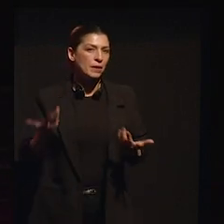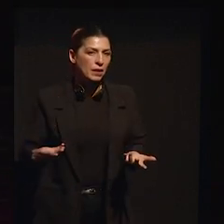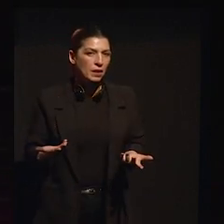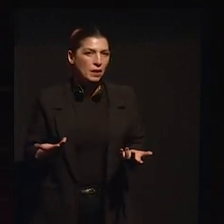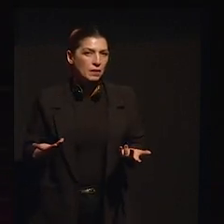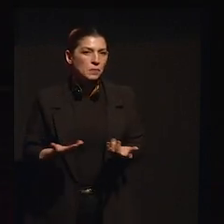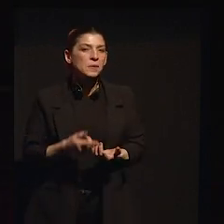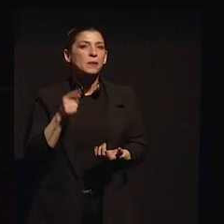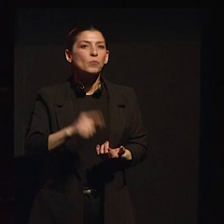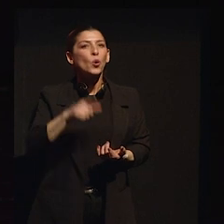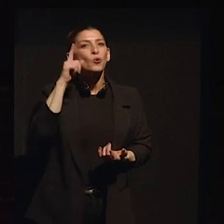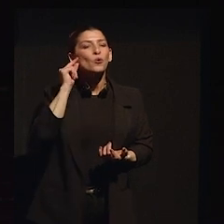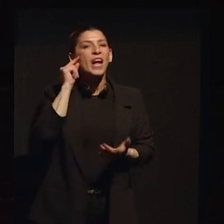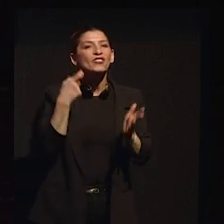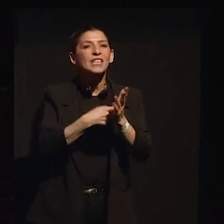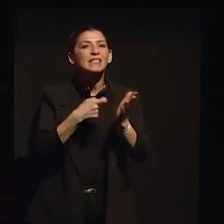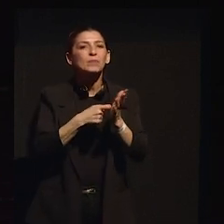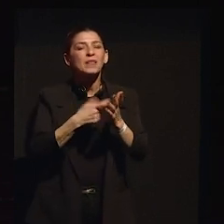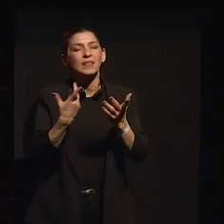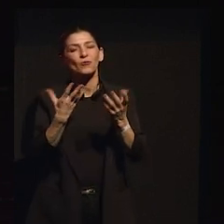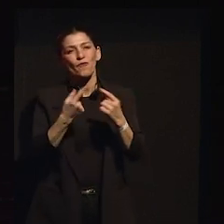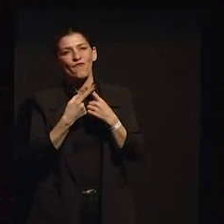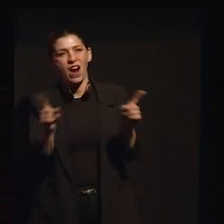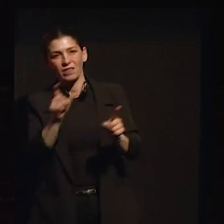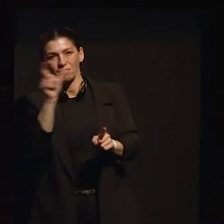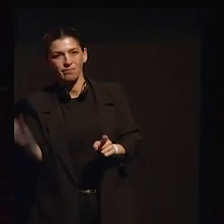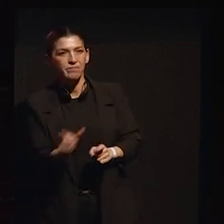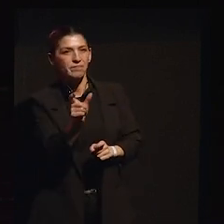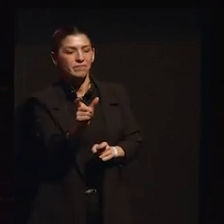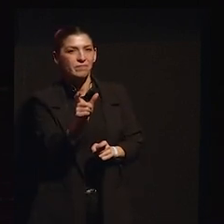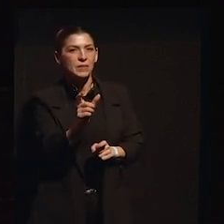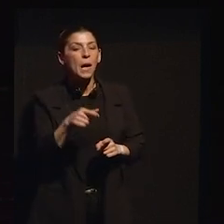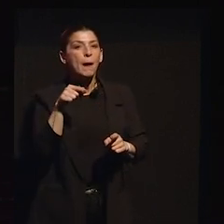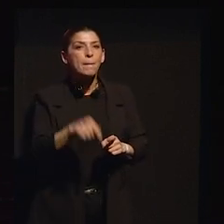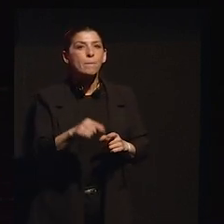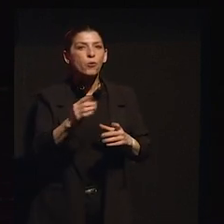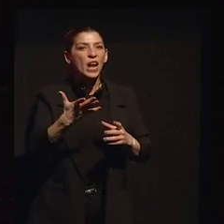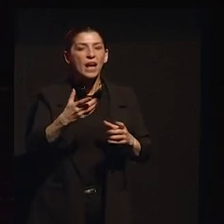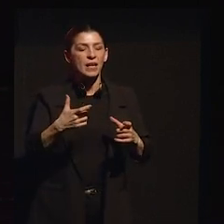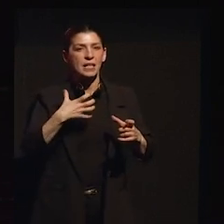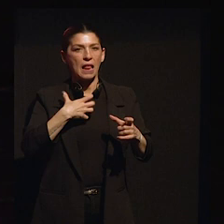You roll it, you heat it. What does it look like? Like brewing the cauldron. In fact, it’s called entropy in Greek.